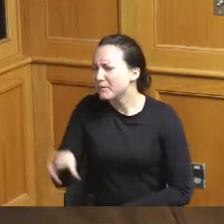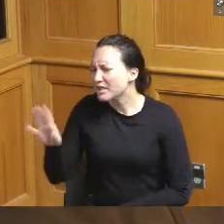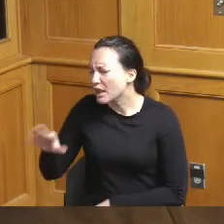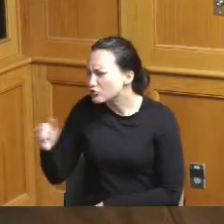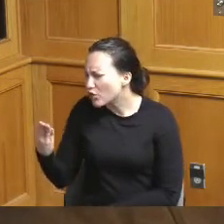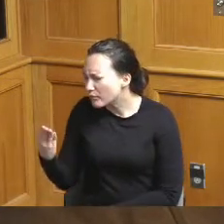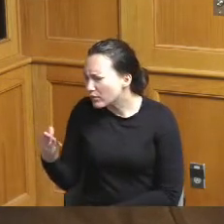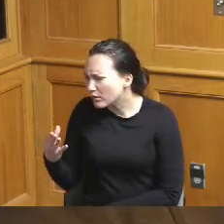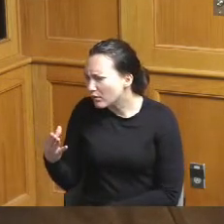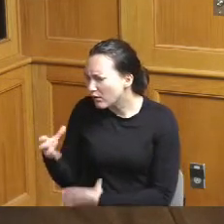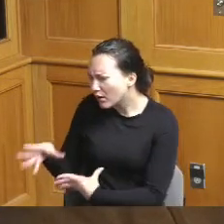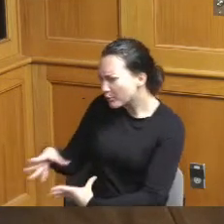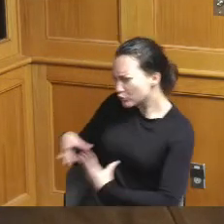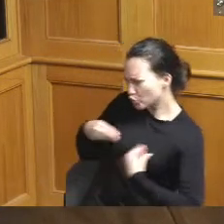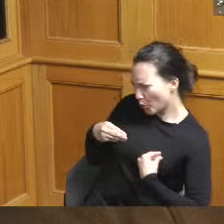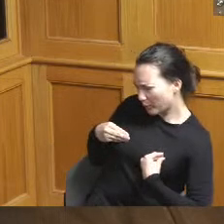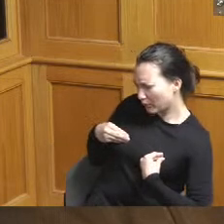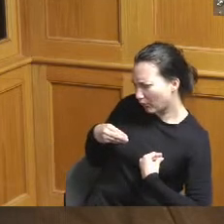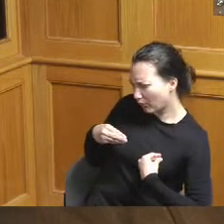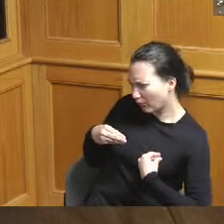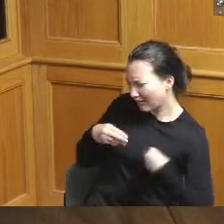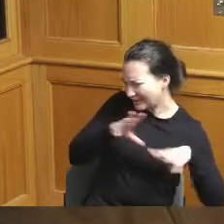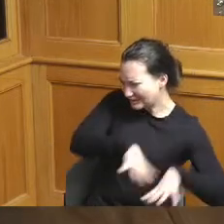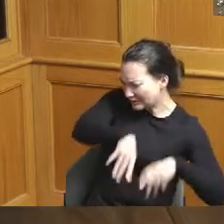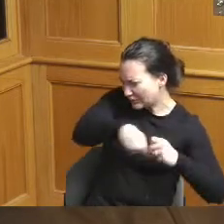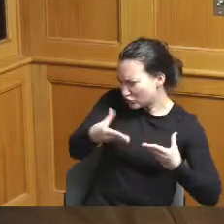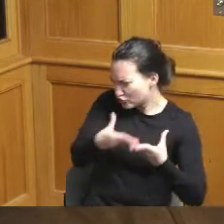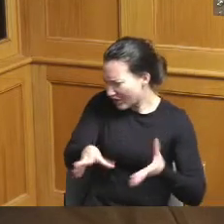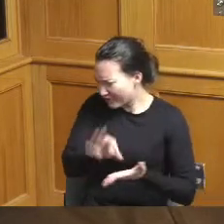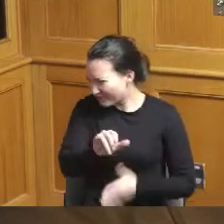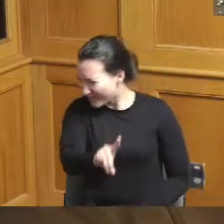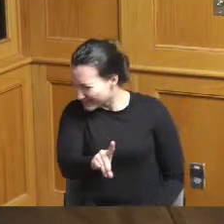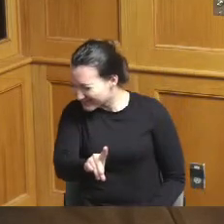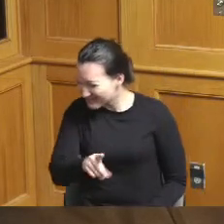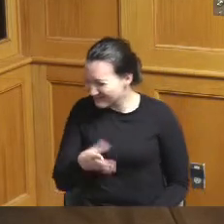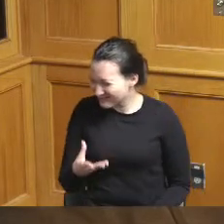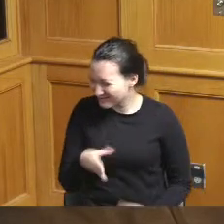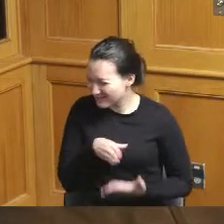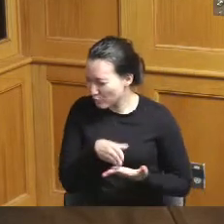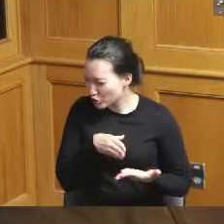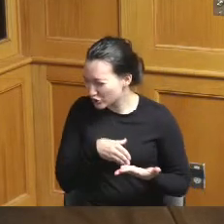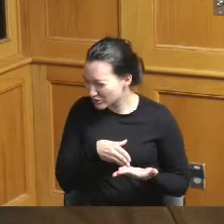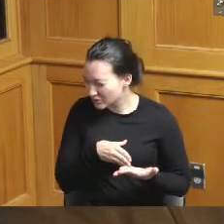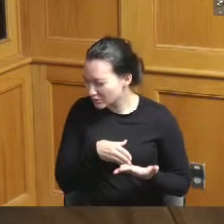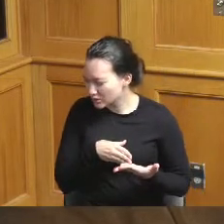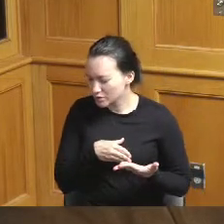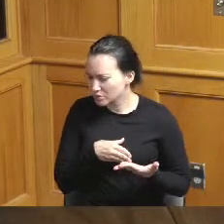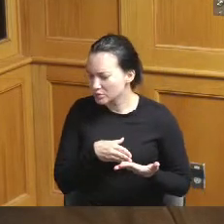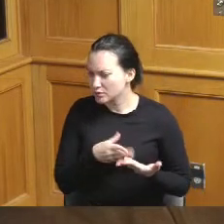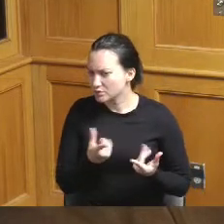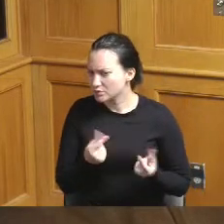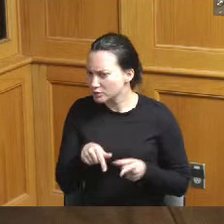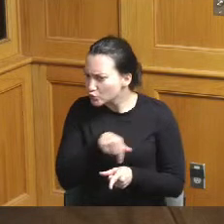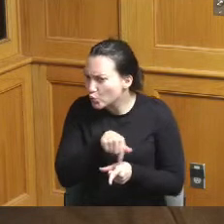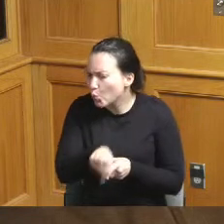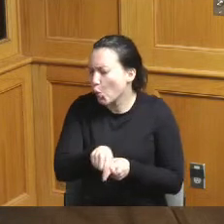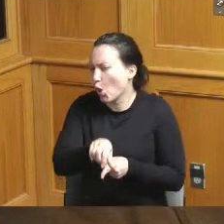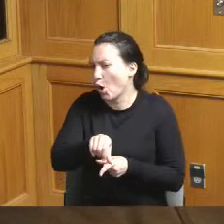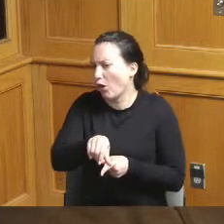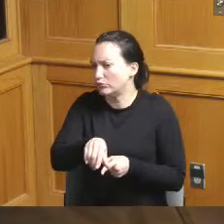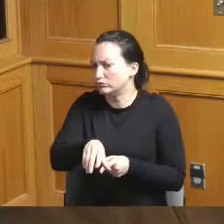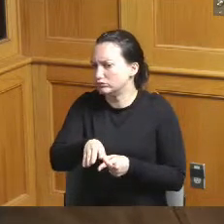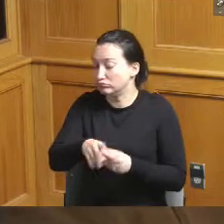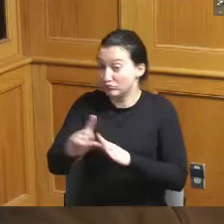being absorbed in the general fund budget portion of what you do are they also showing up in the